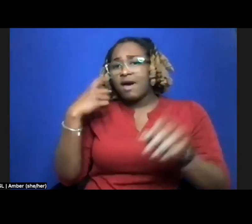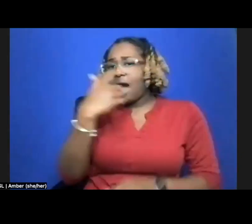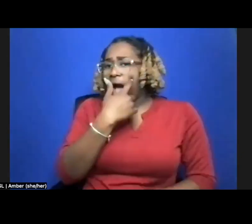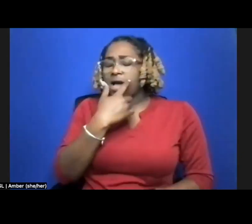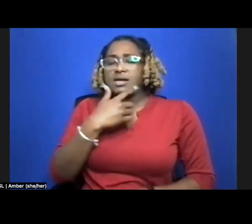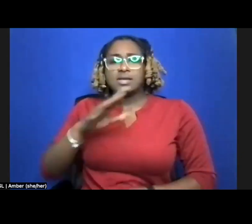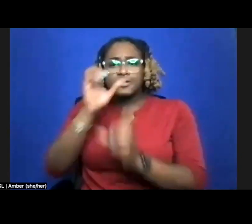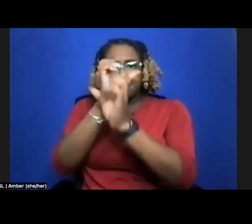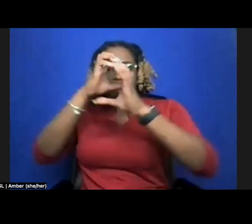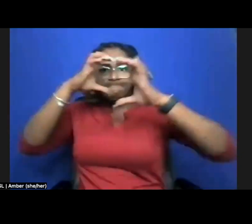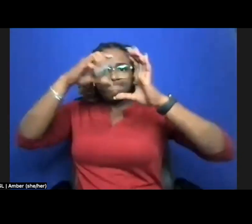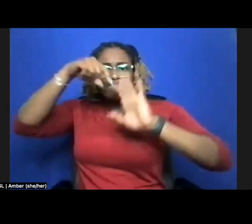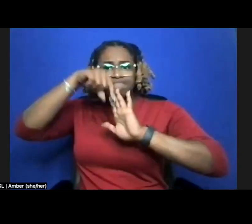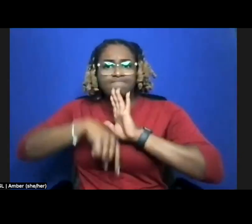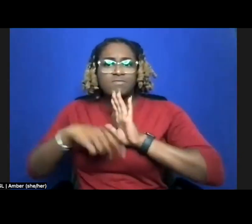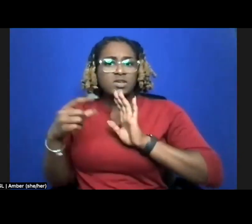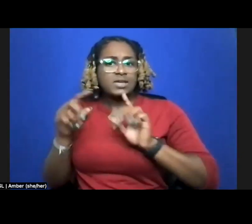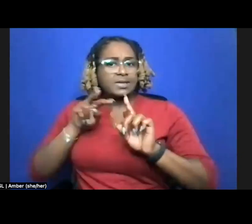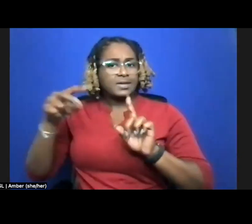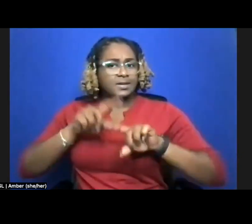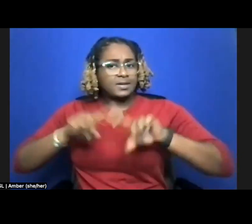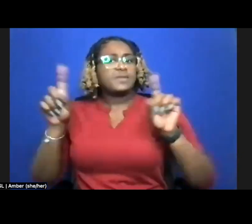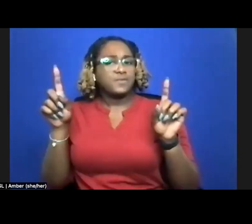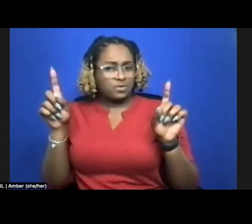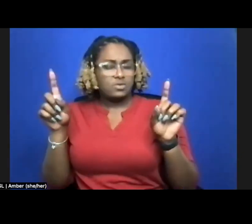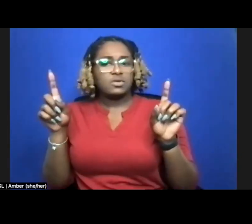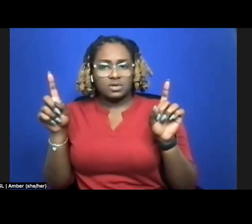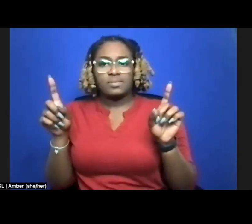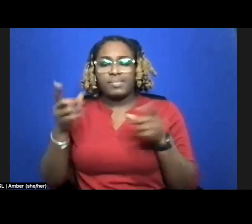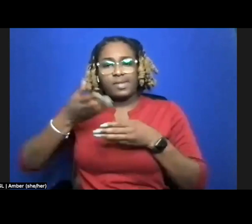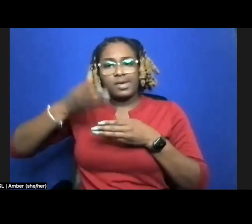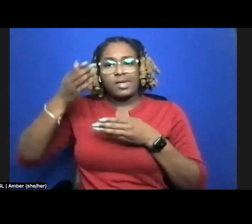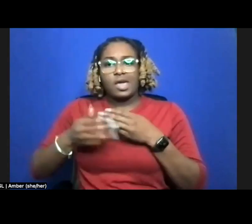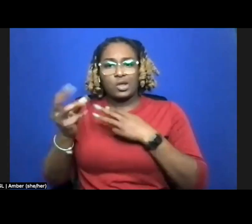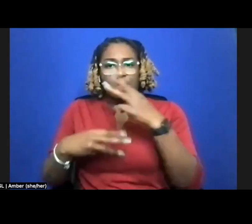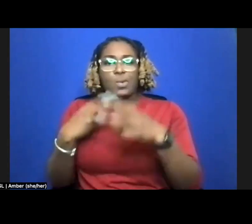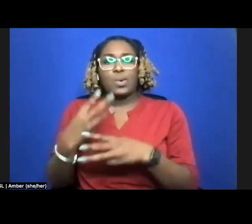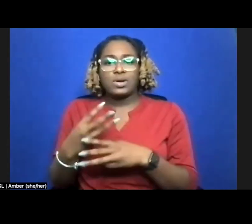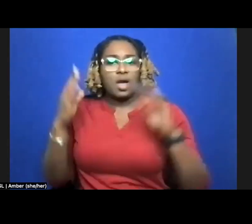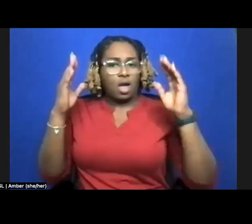vision differs. defers. at the end of the world, he hopes to patent his despair.